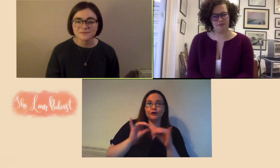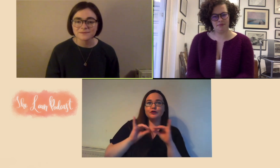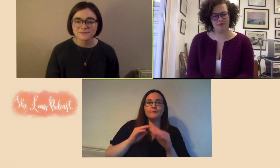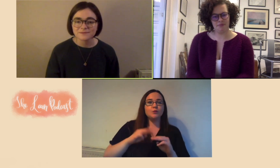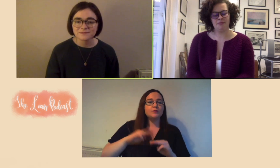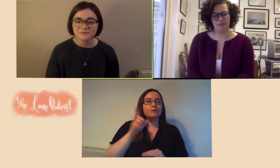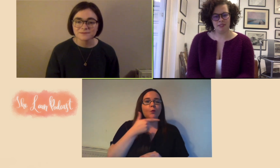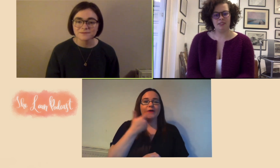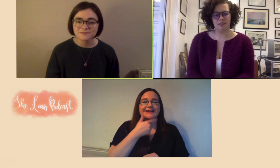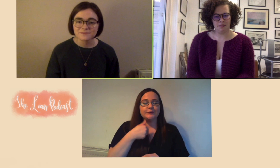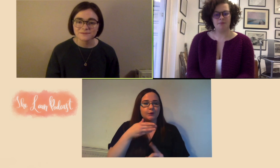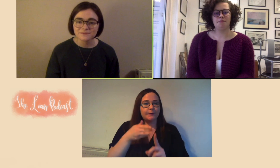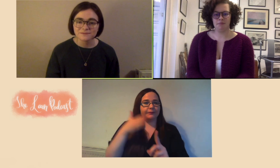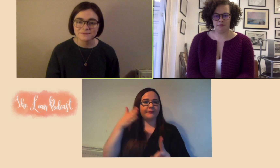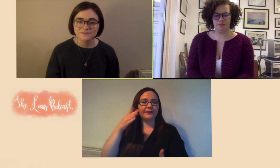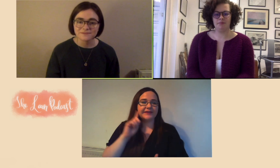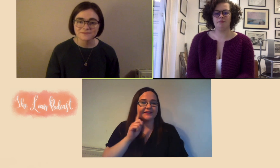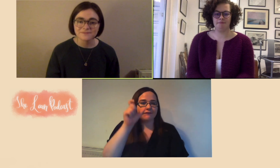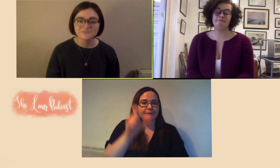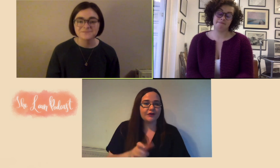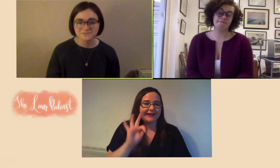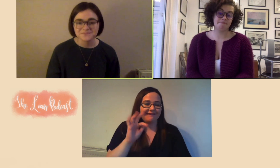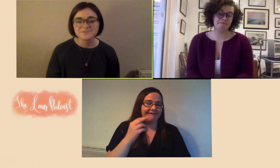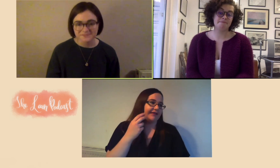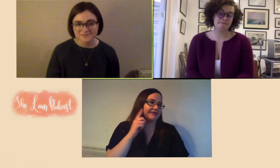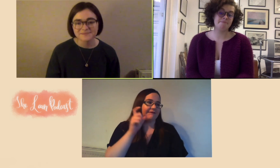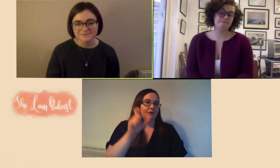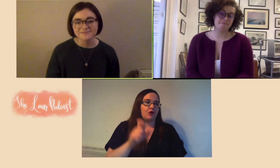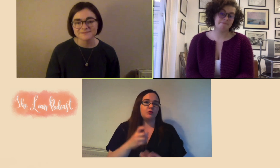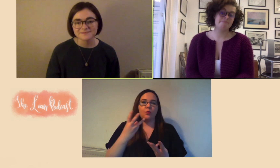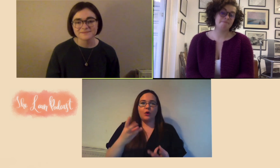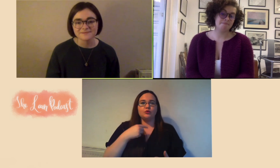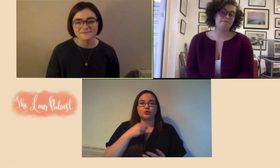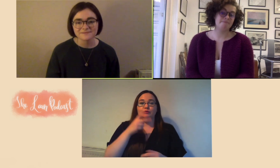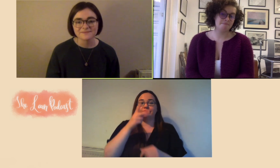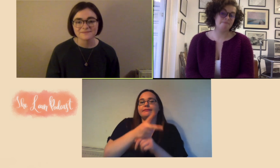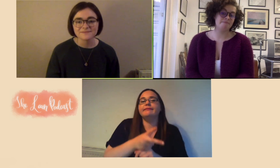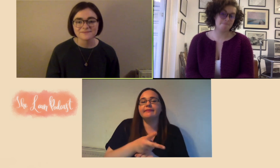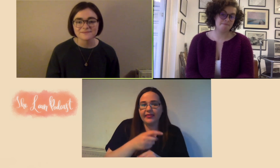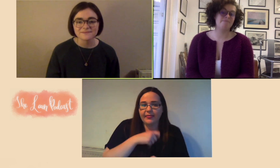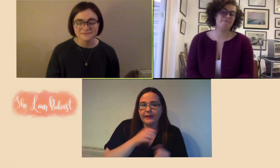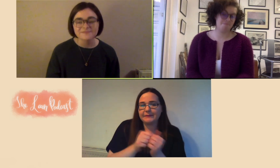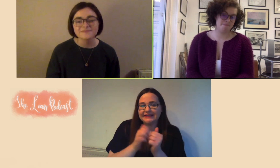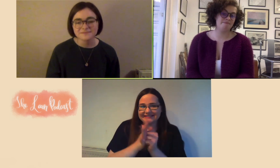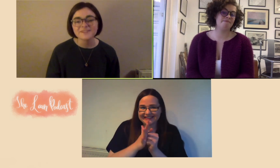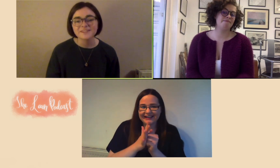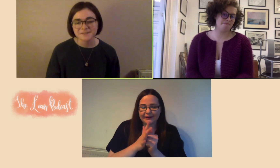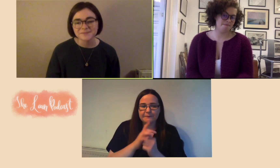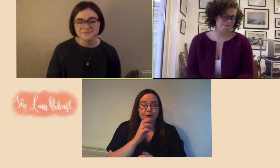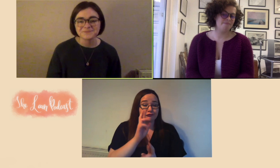that's why I found it so strange on it. It did only happen the one time, but it was so strange. Luckily it hasn't happened since then